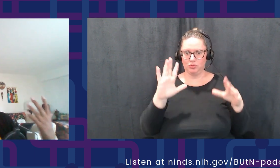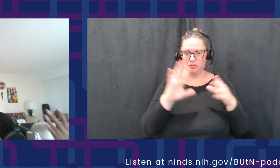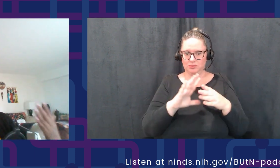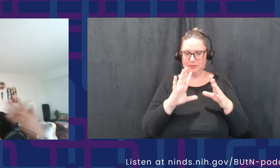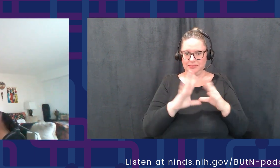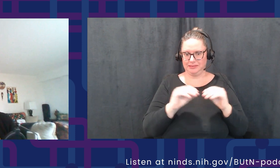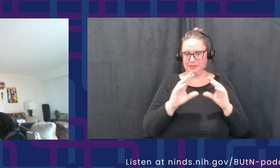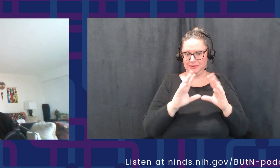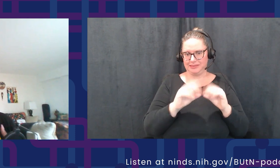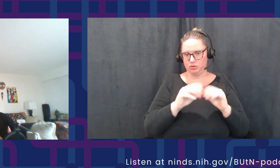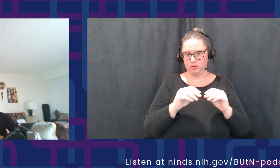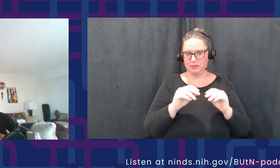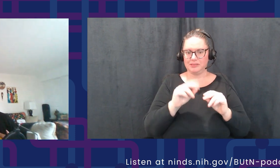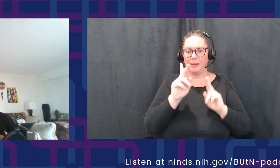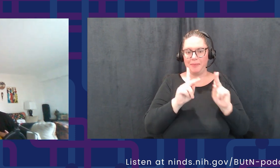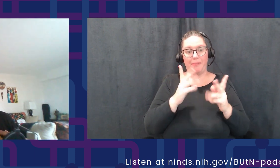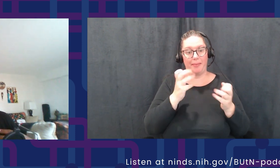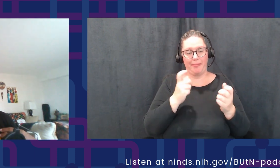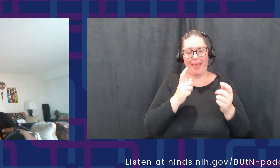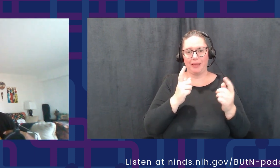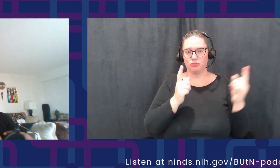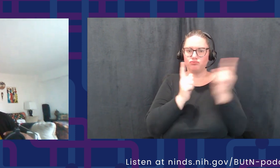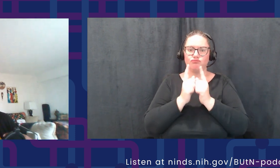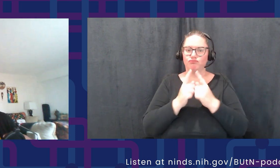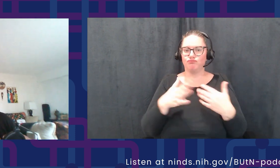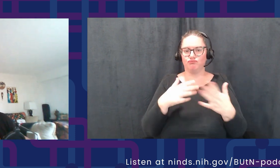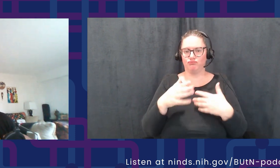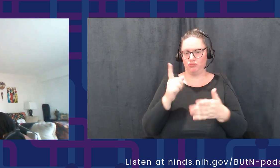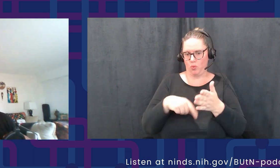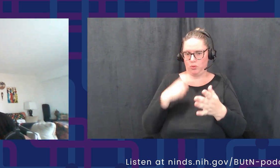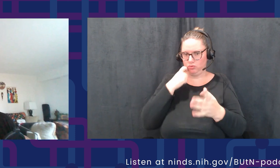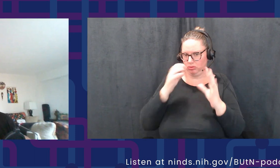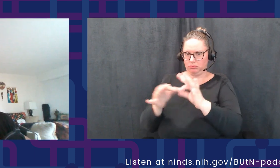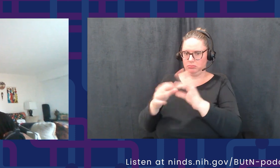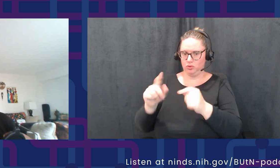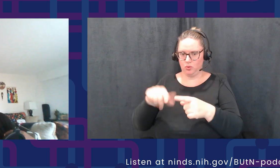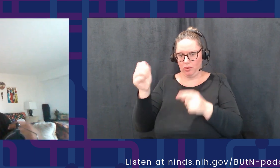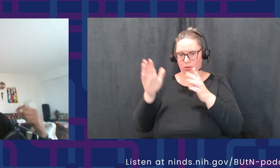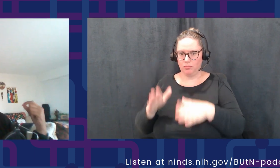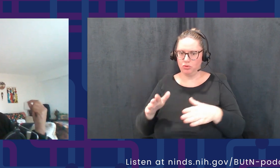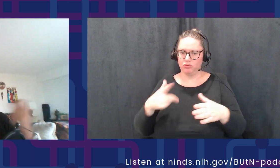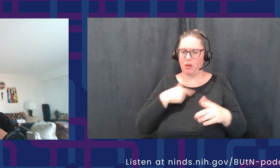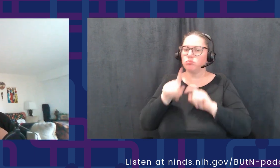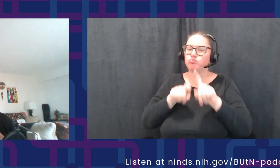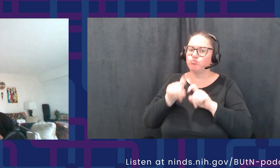People may come up and just immediately, like, they don't care what you were just telling this other person that was there, they're going to start asking